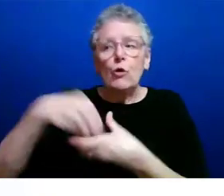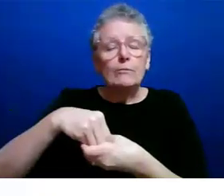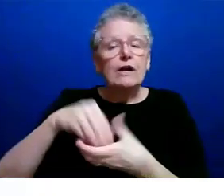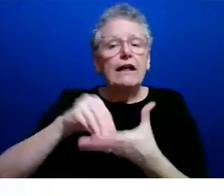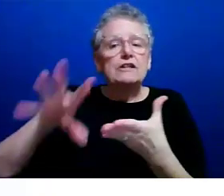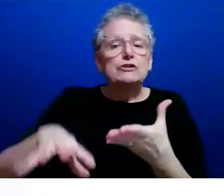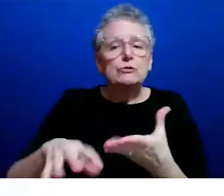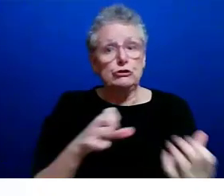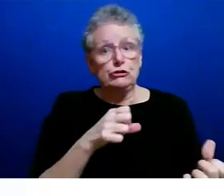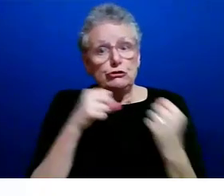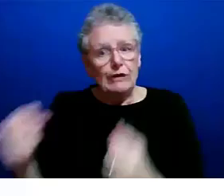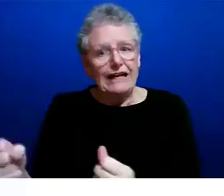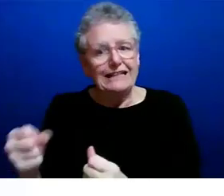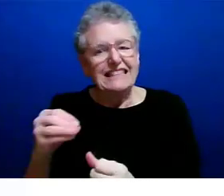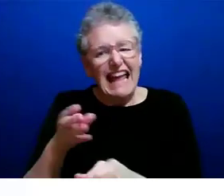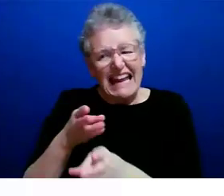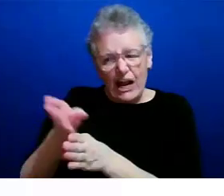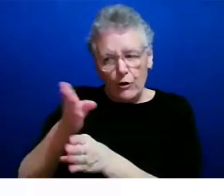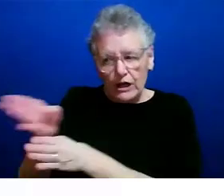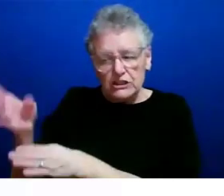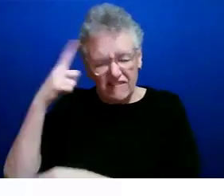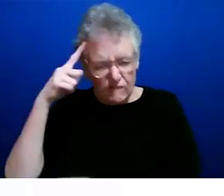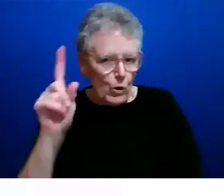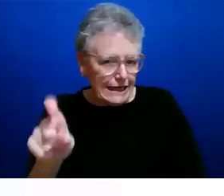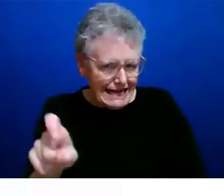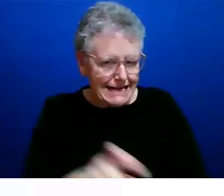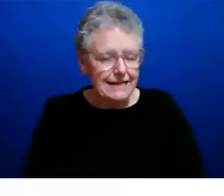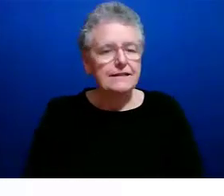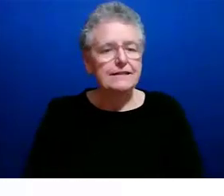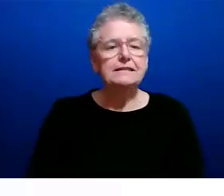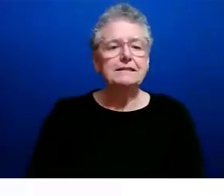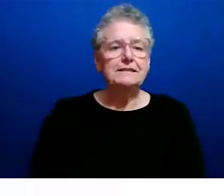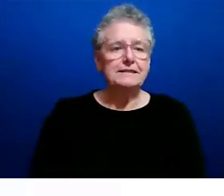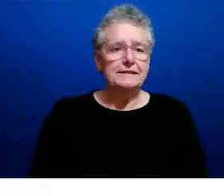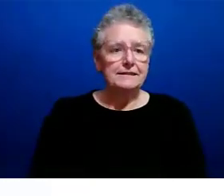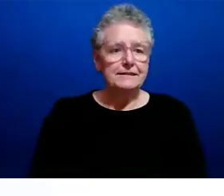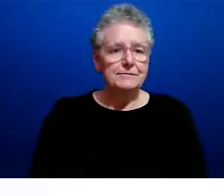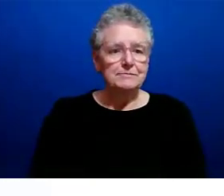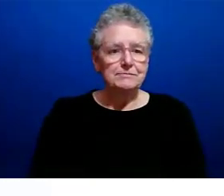and areas of need.